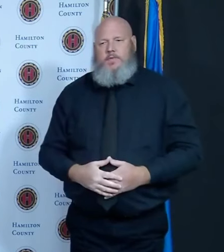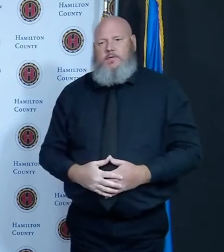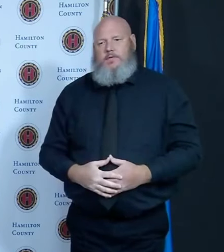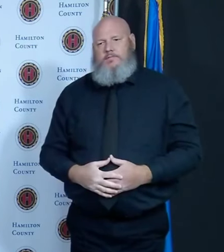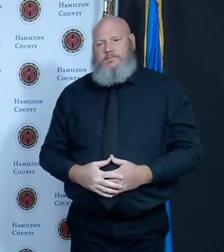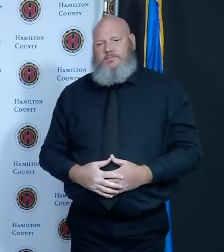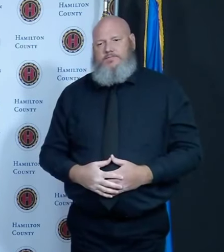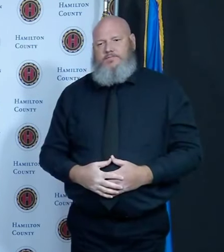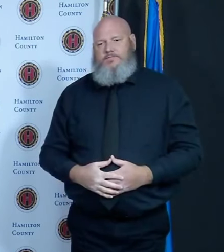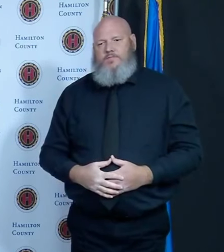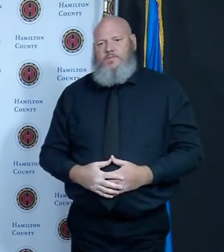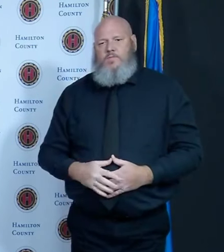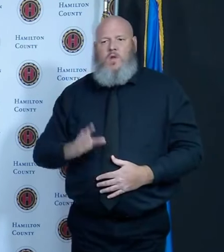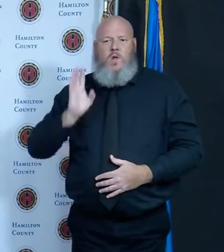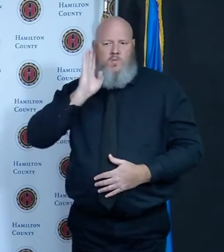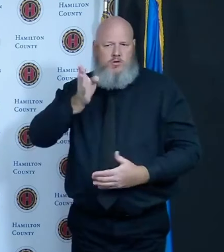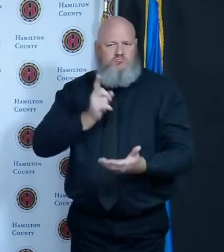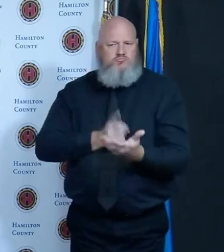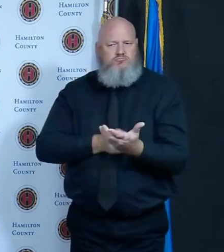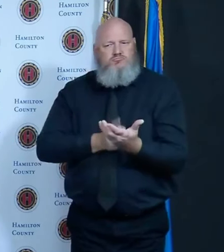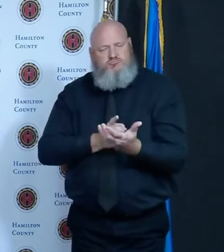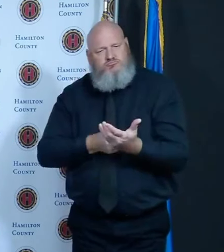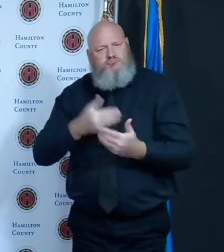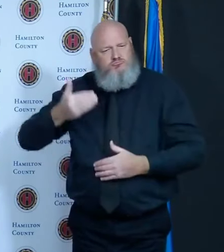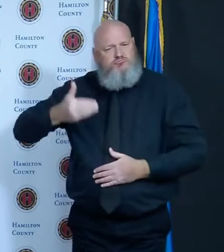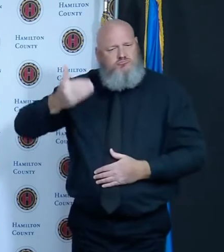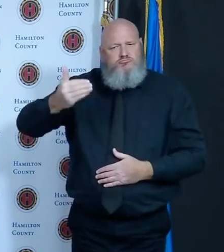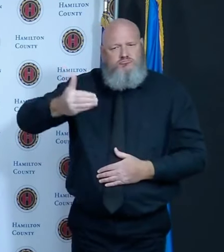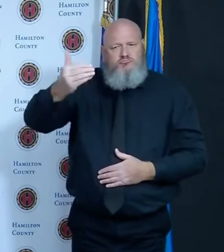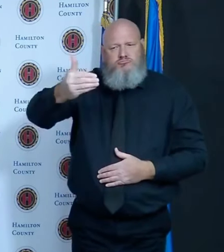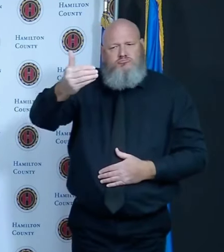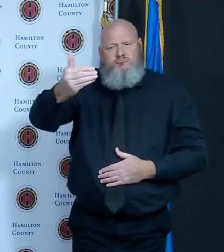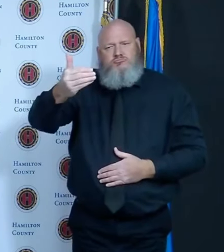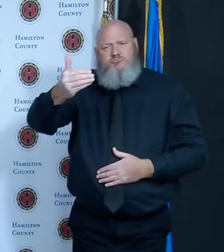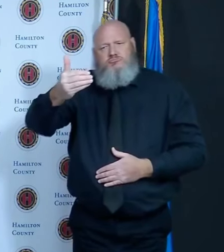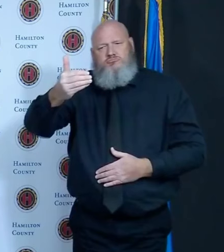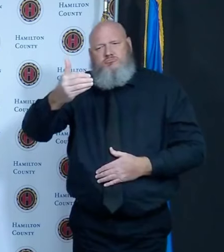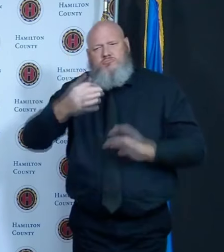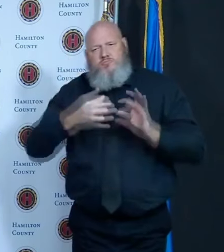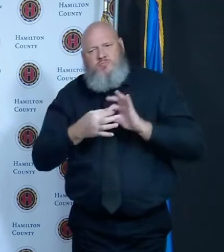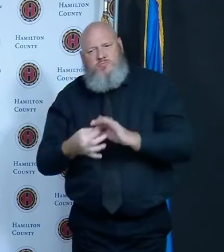present we're gonna hear from Jill Meyer who is the CEO of the Cincinnati USA